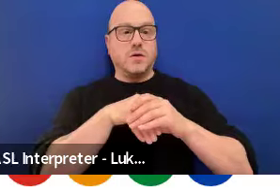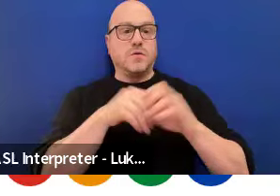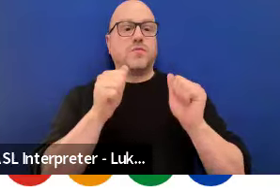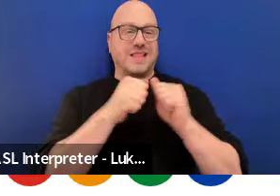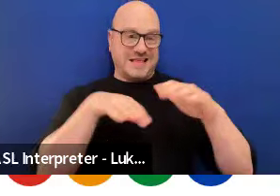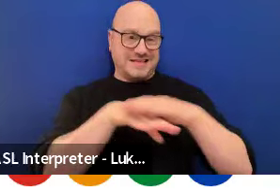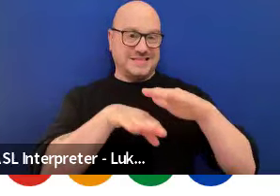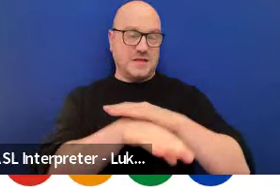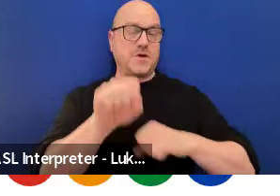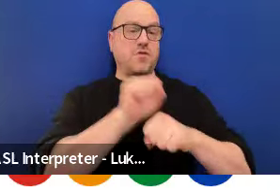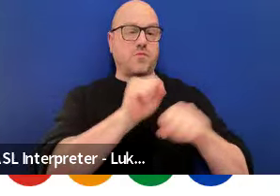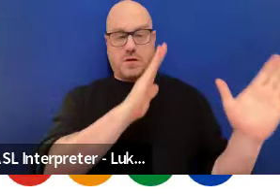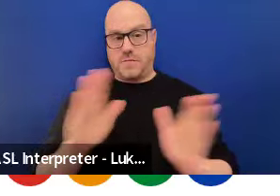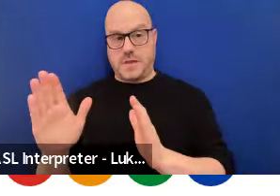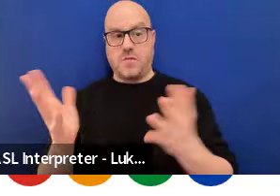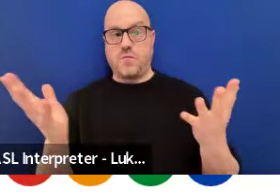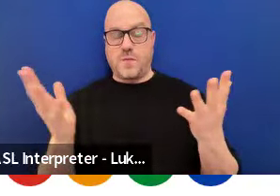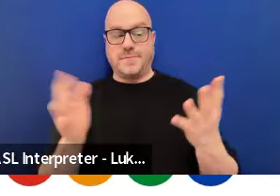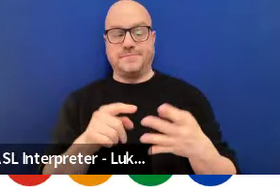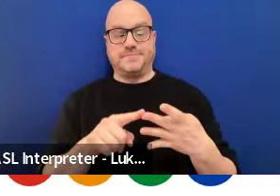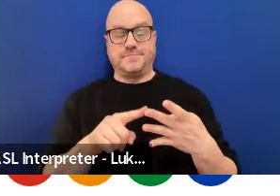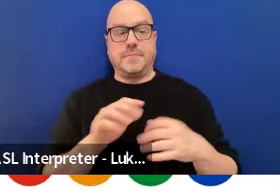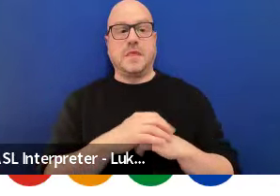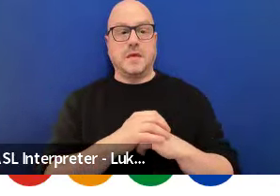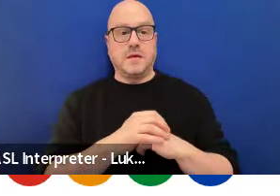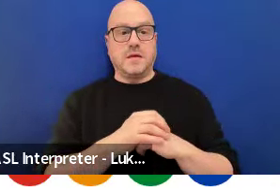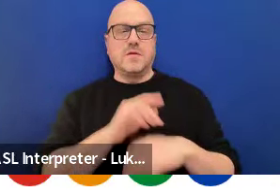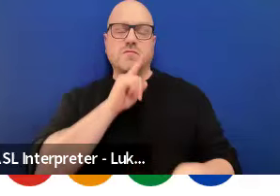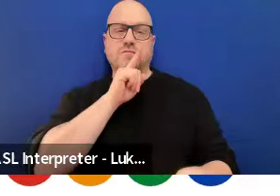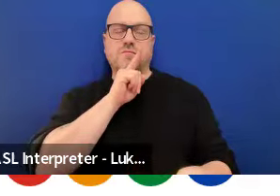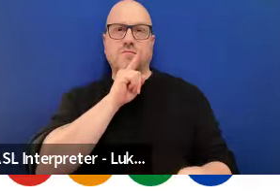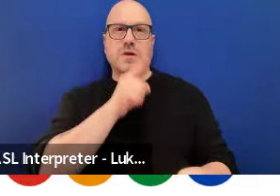THE SECOND INITIATIVE THAT IS GOING TO BE INCLUDED IN THE